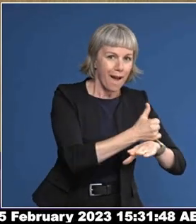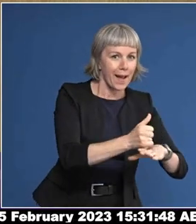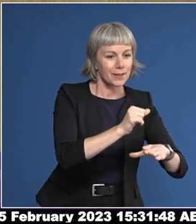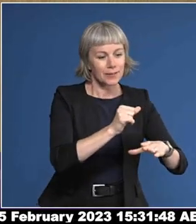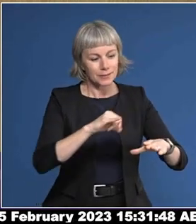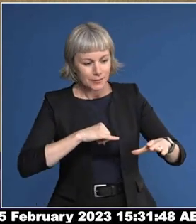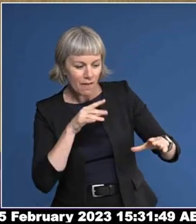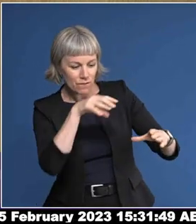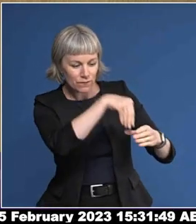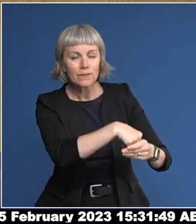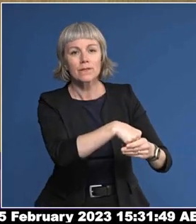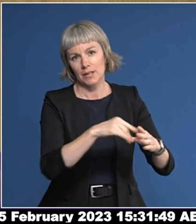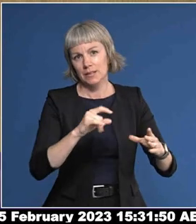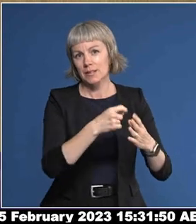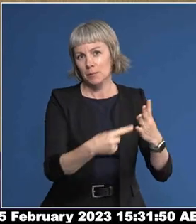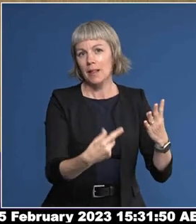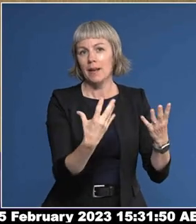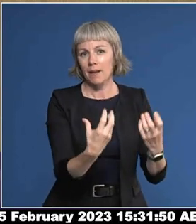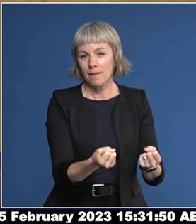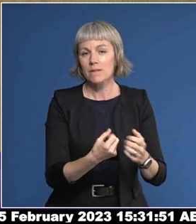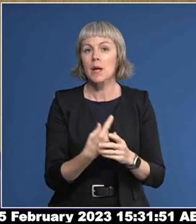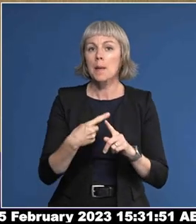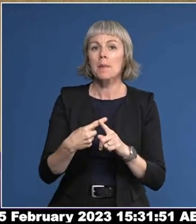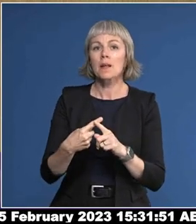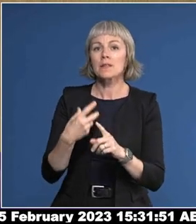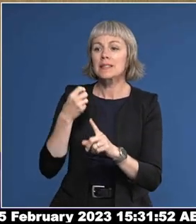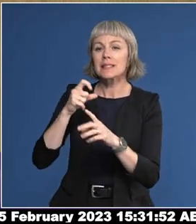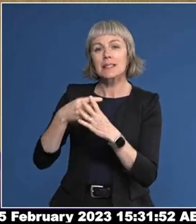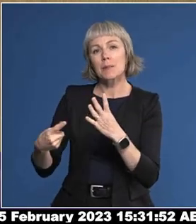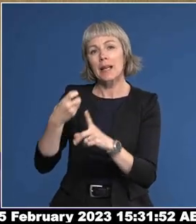We also work together with a disability advocacy resource unit, and in addition with